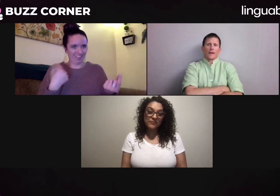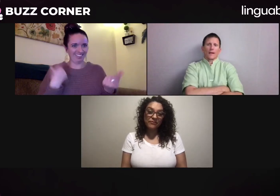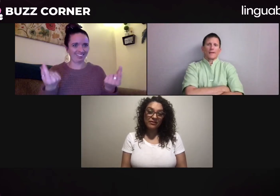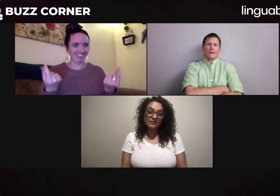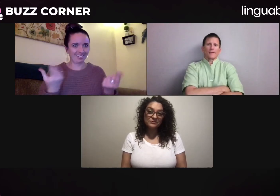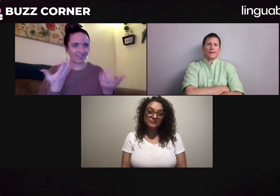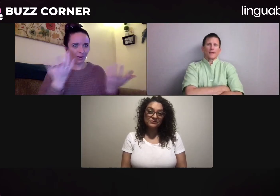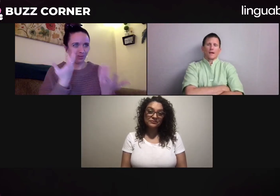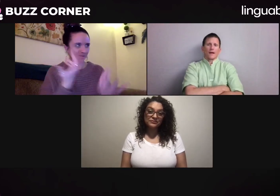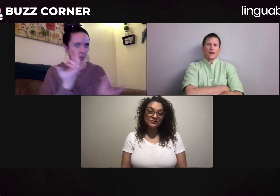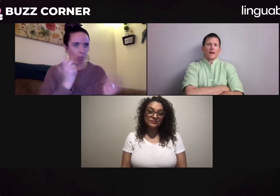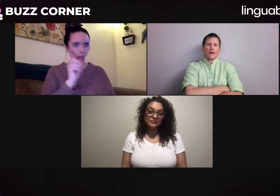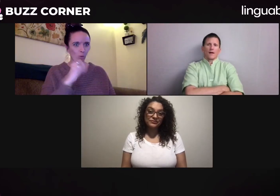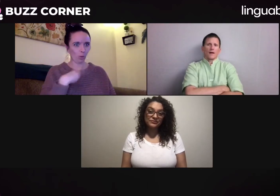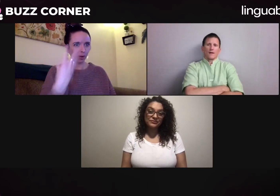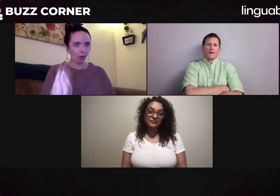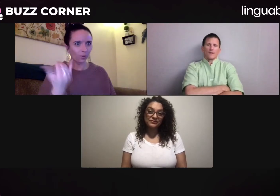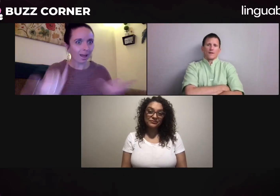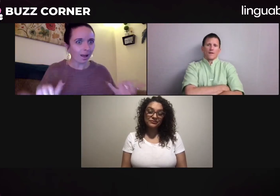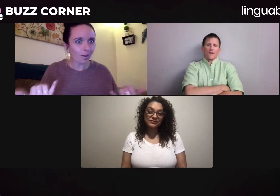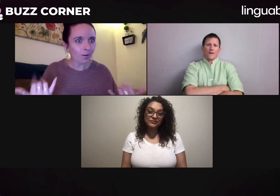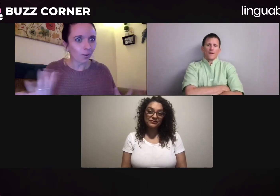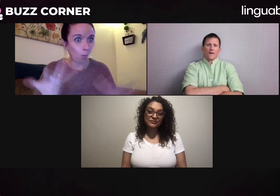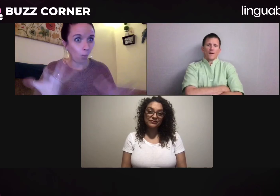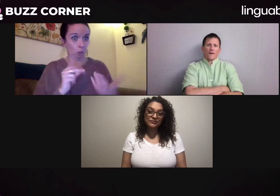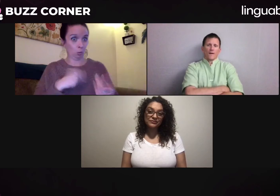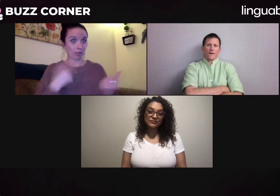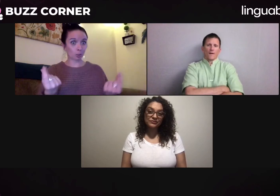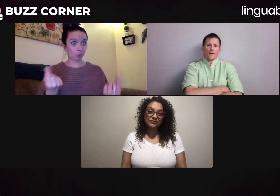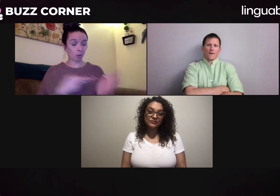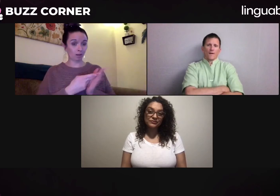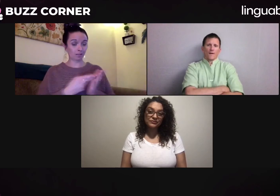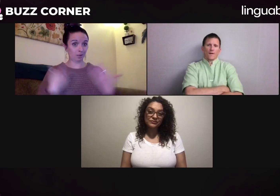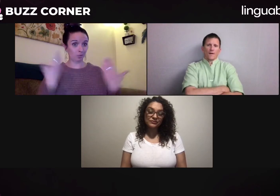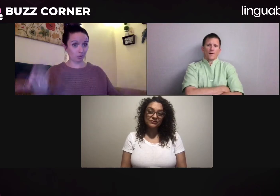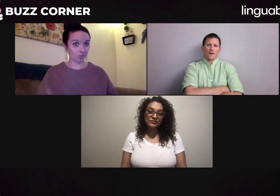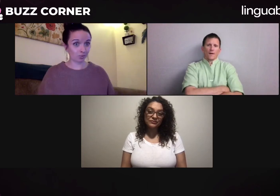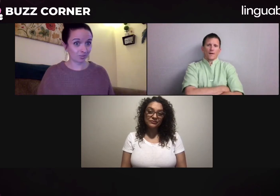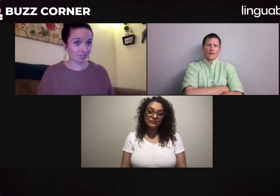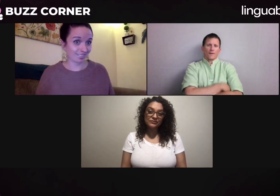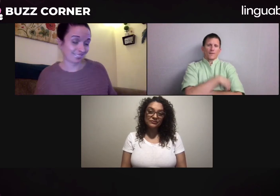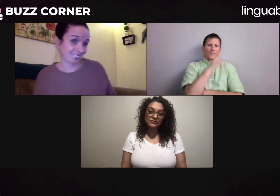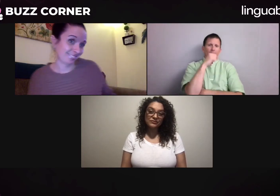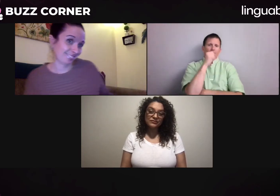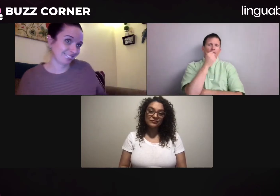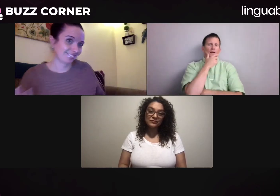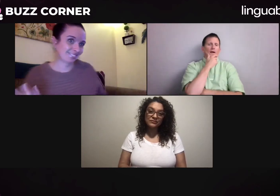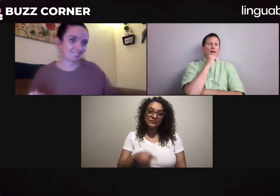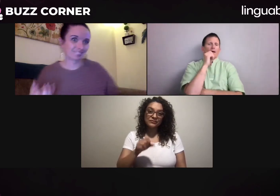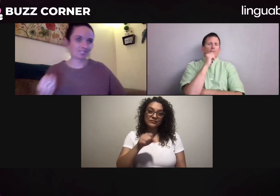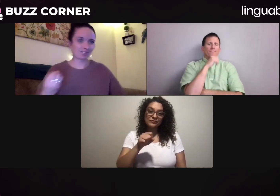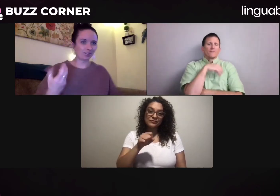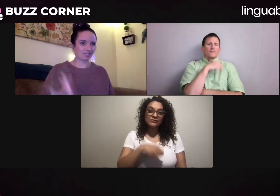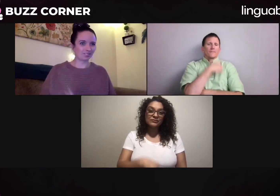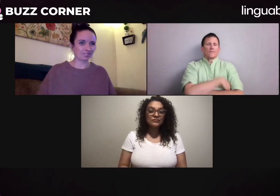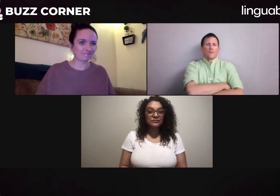as the Deaf person in that relationship or in that scenario. So then it's like, where do we go now? And honestly, I don't know the answer to that.